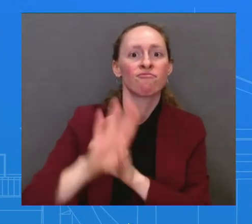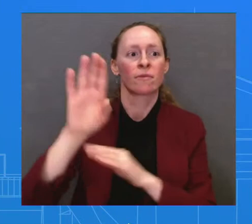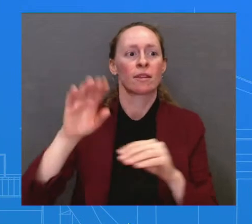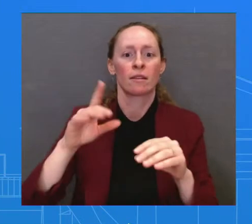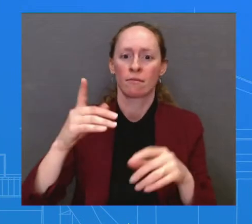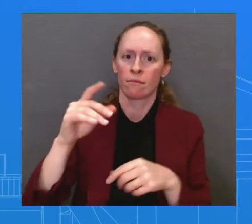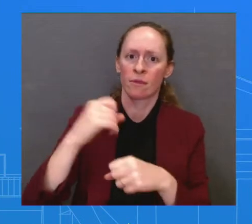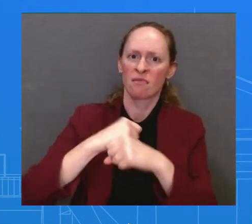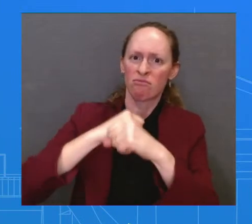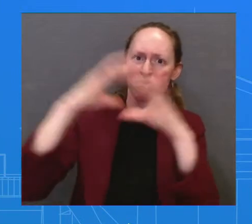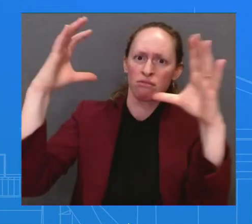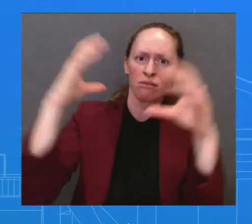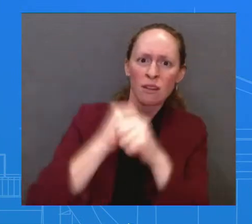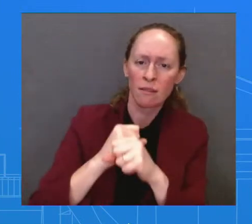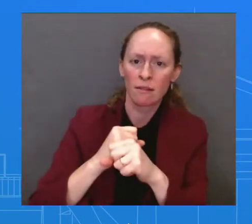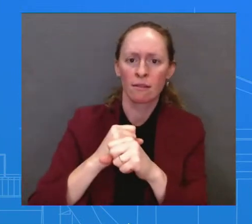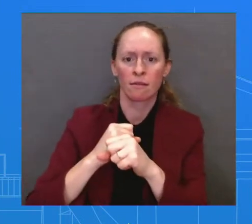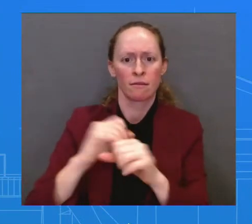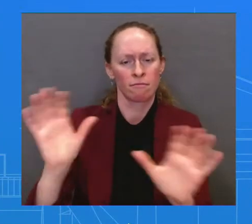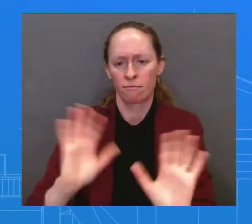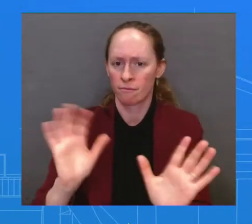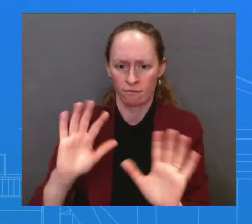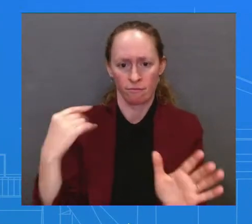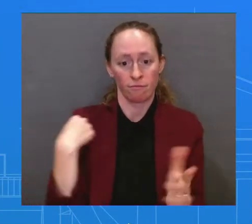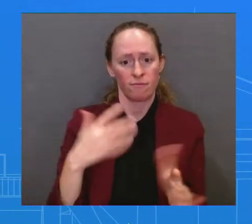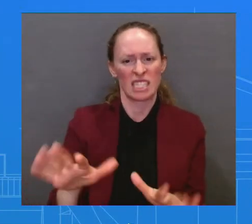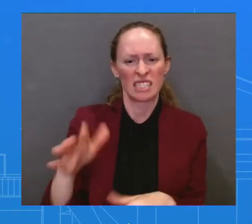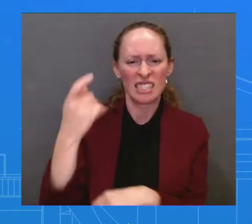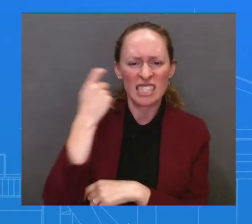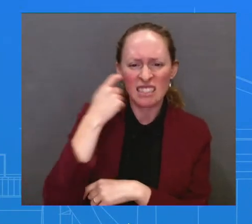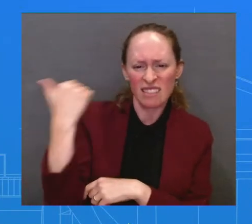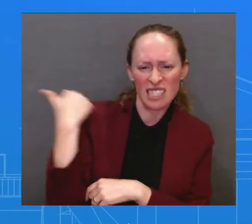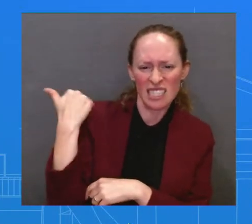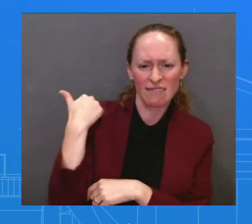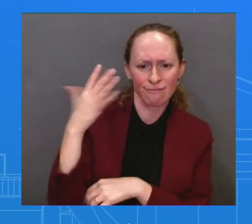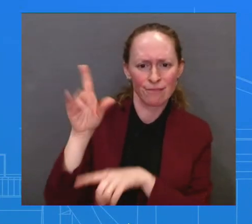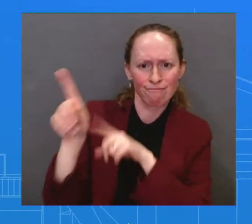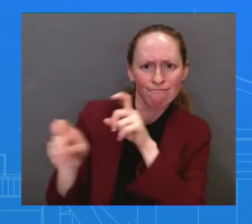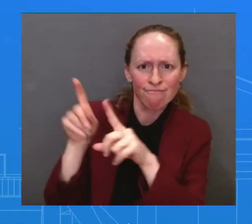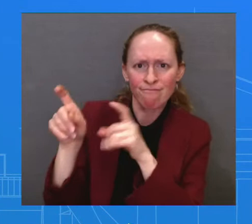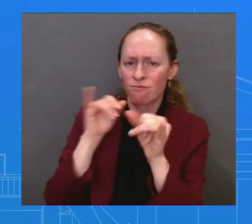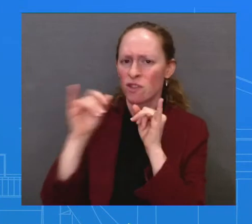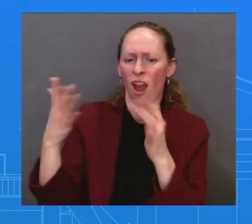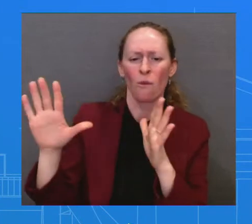That has been a feature of the landscape going back many years. Now, from our perspective,